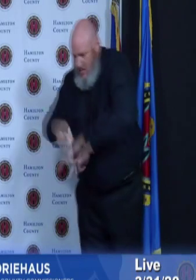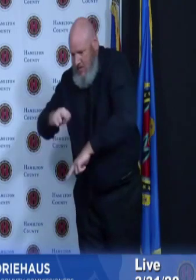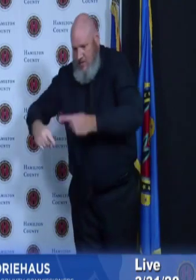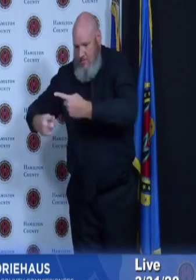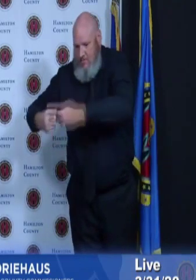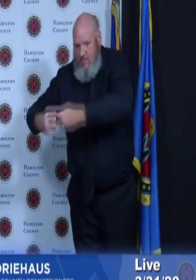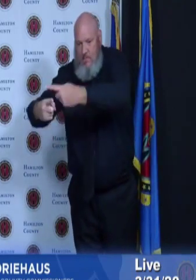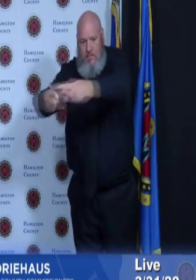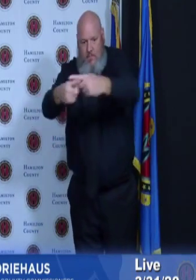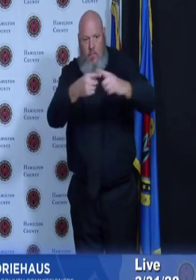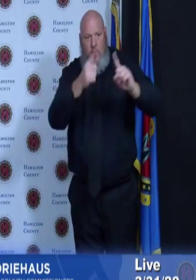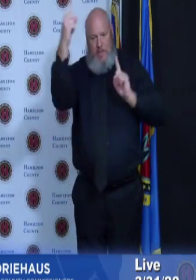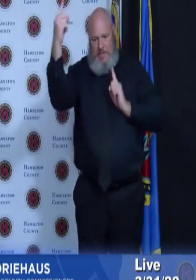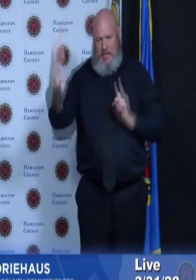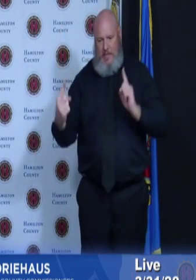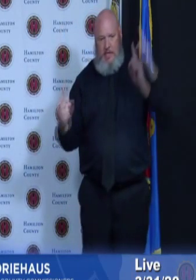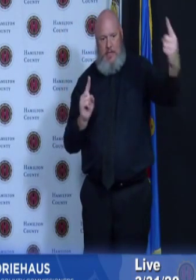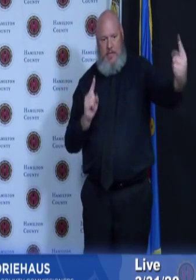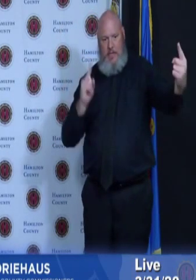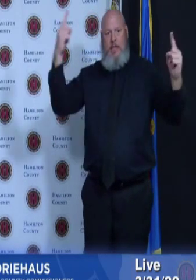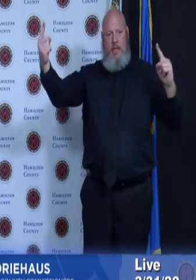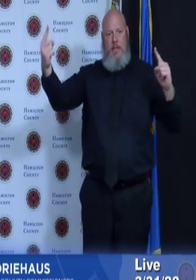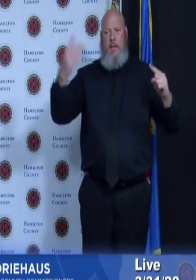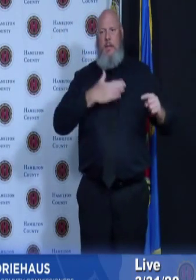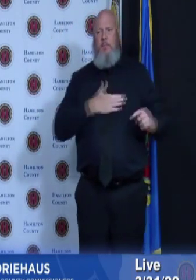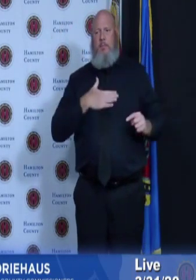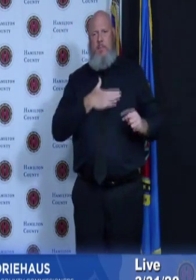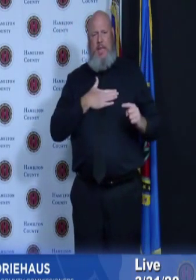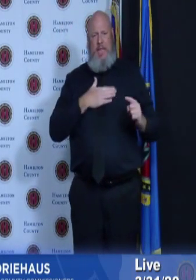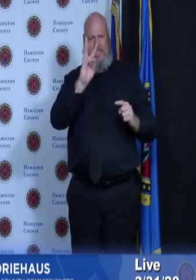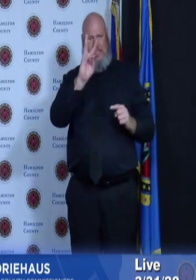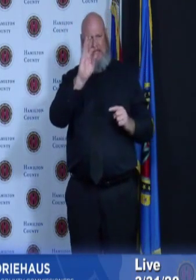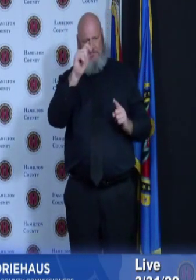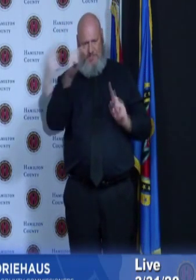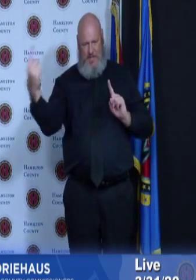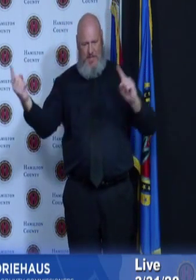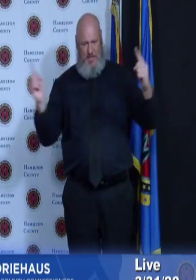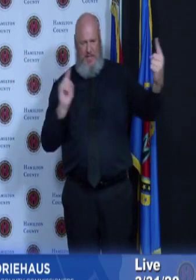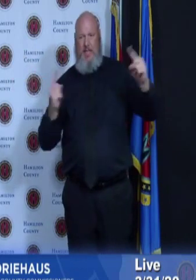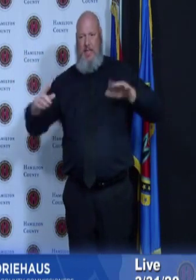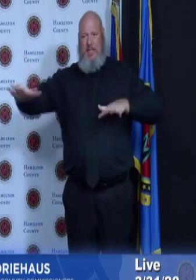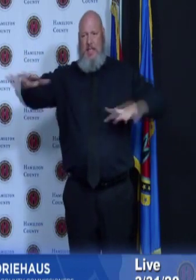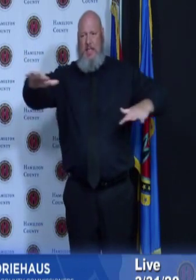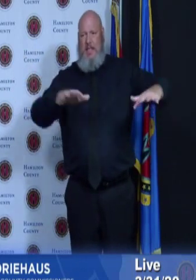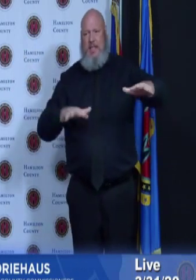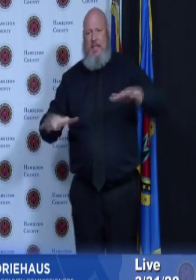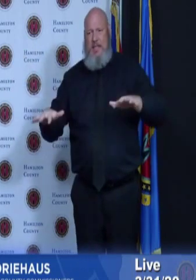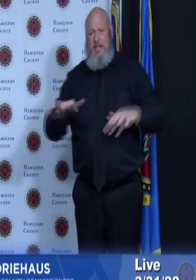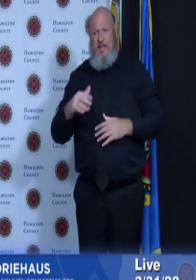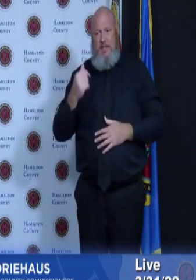I'm going to read what they sent to me first of all they said that protecting